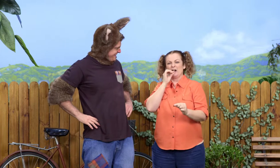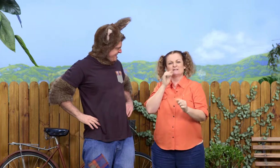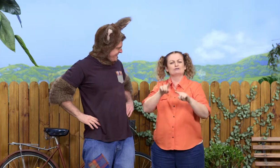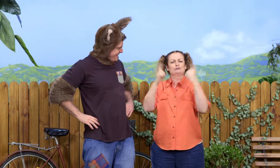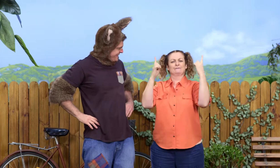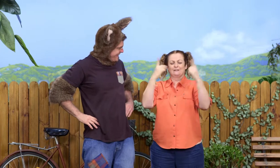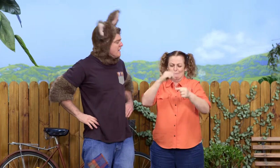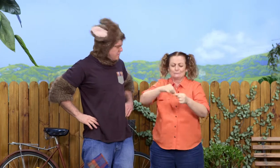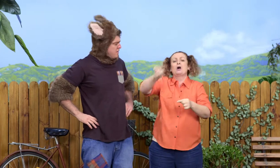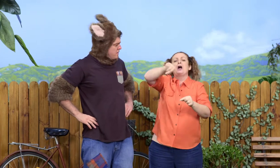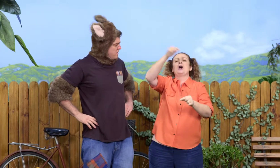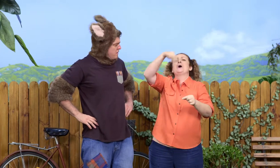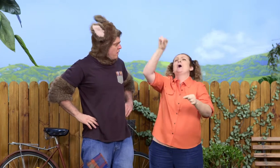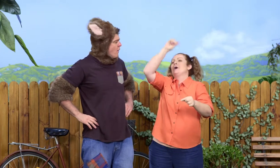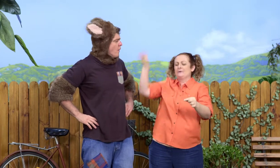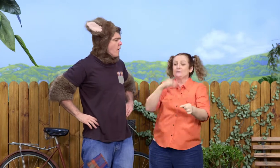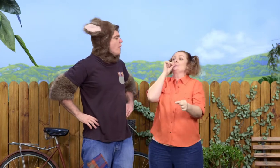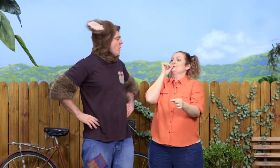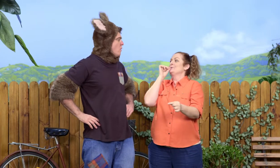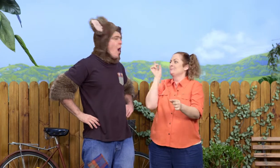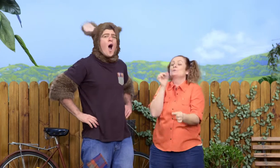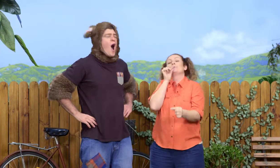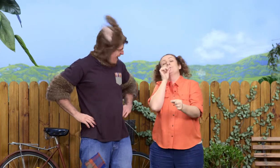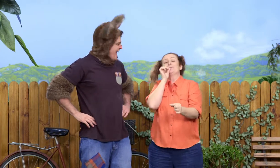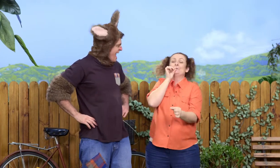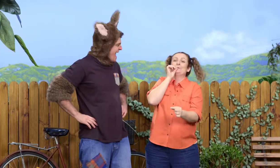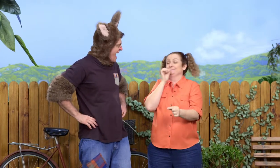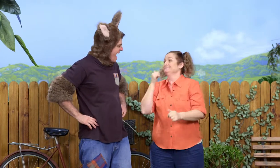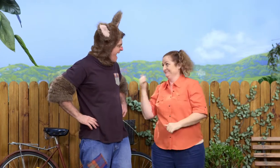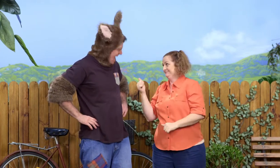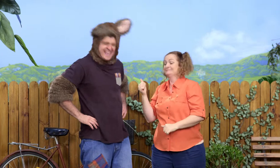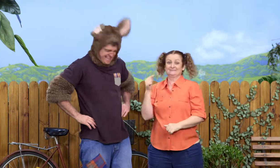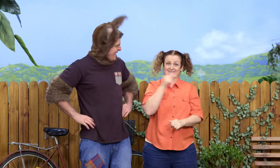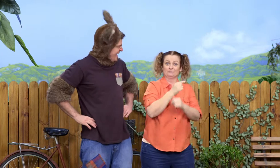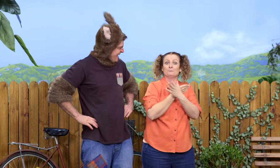But, could you imagine if you had a nice curly bendy straw... Yeah.